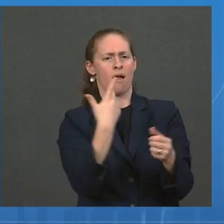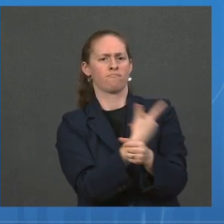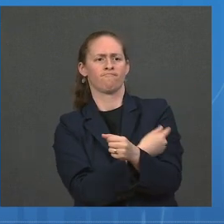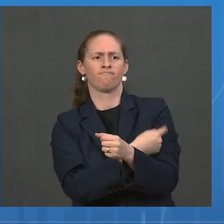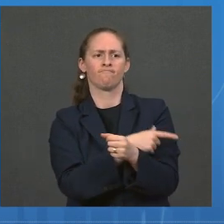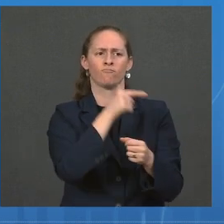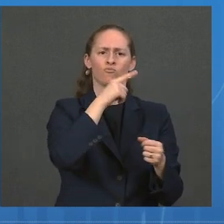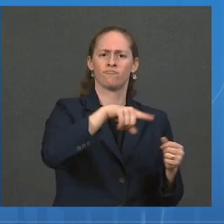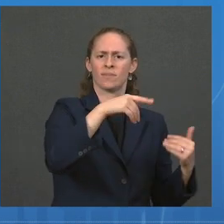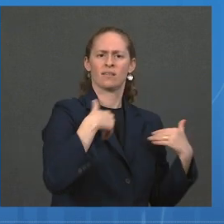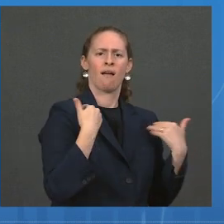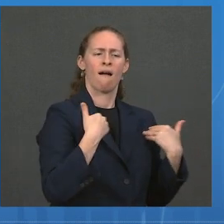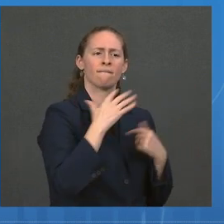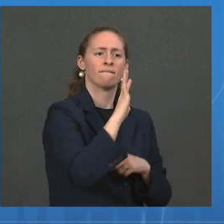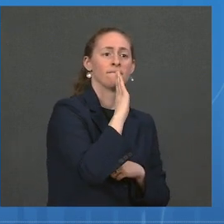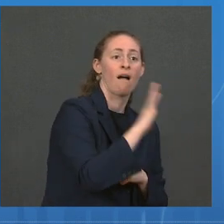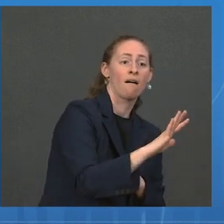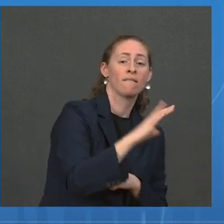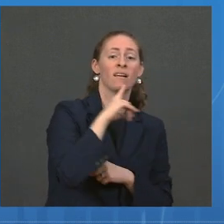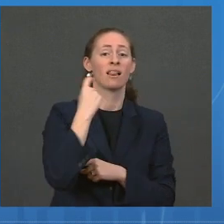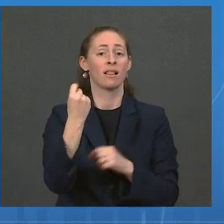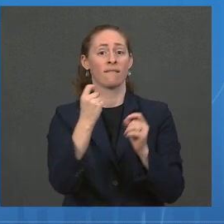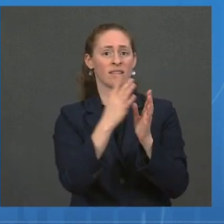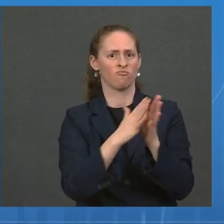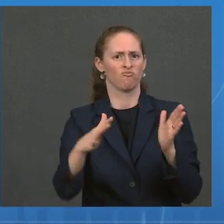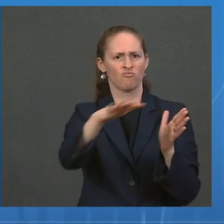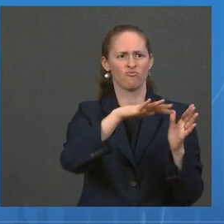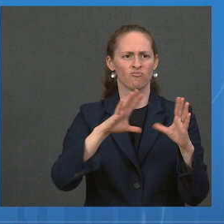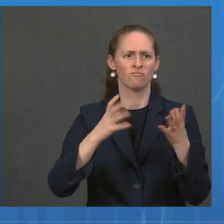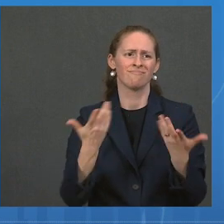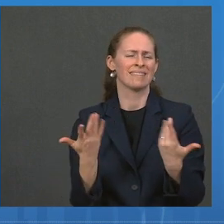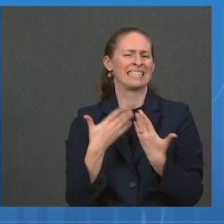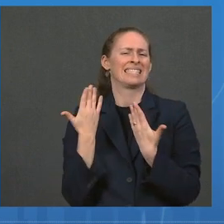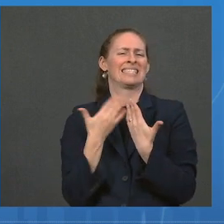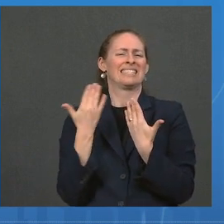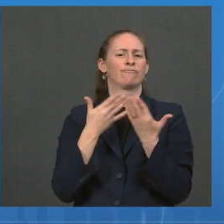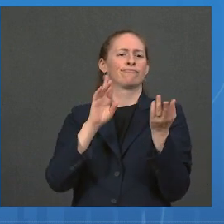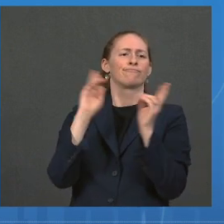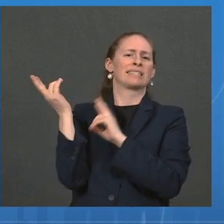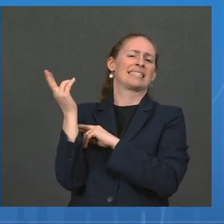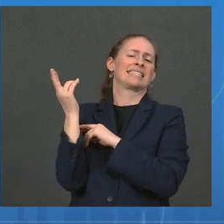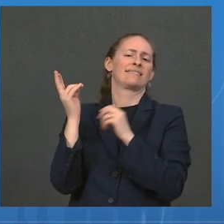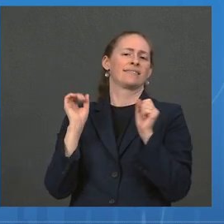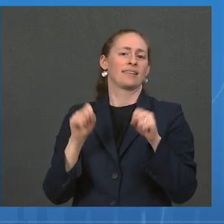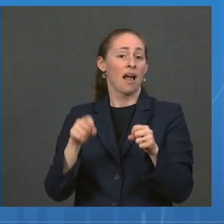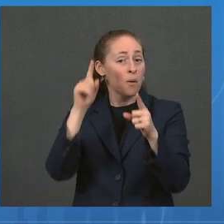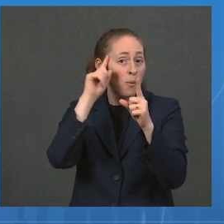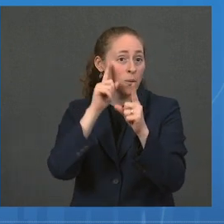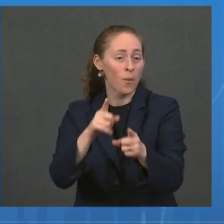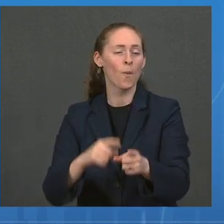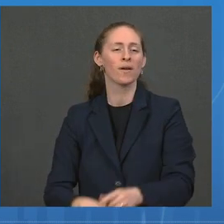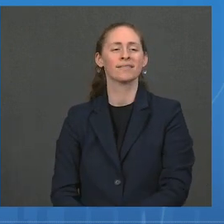are easy, convenient, and accessible to every family. Importantly, as we've done throughout